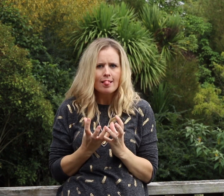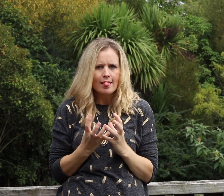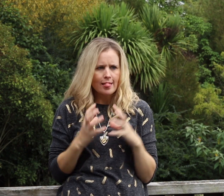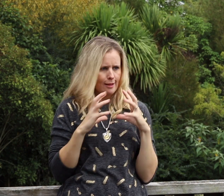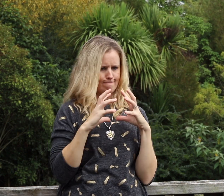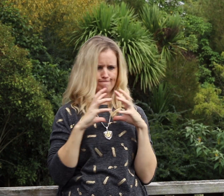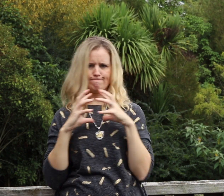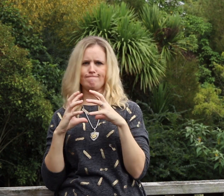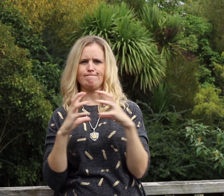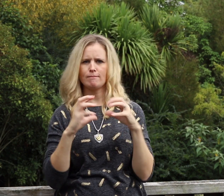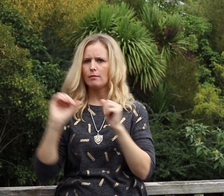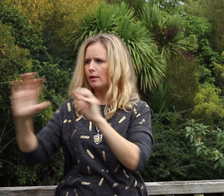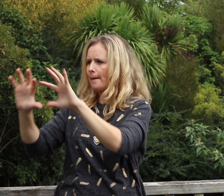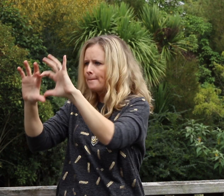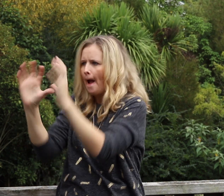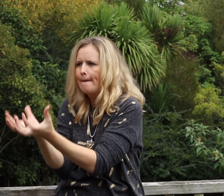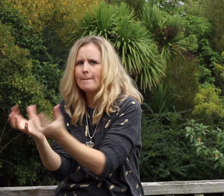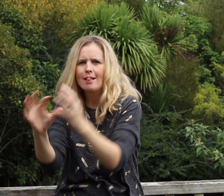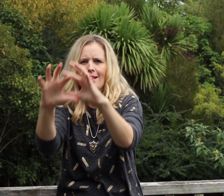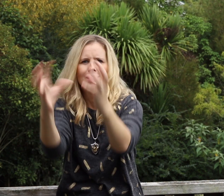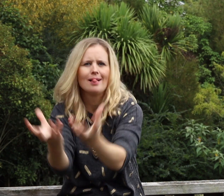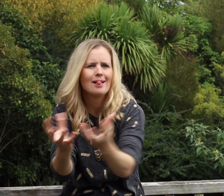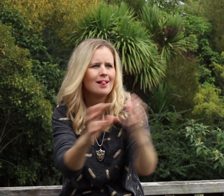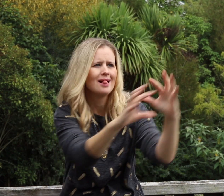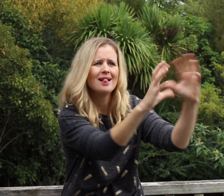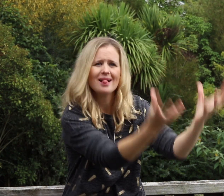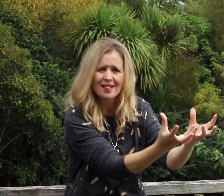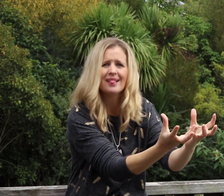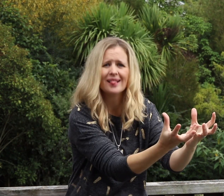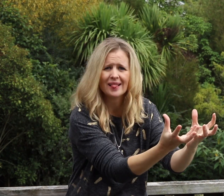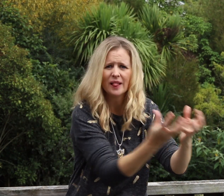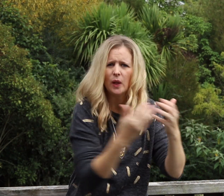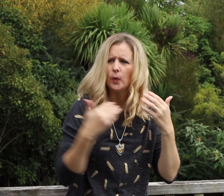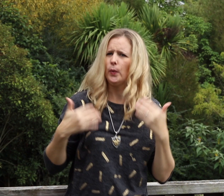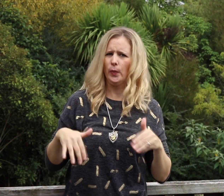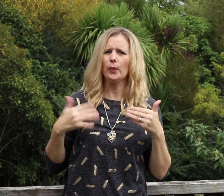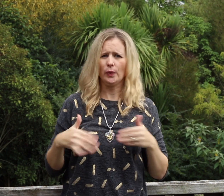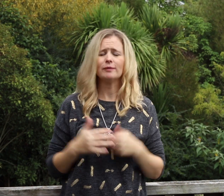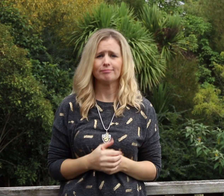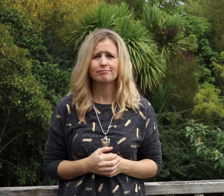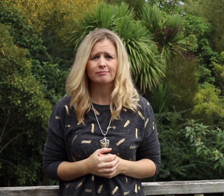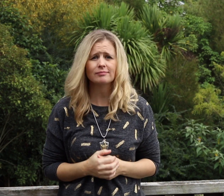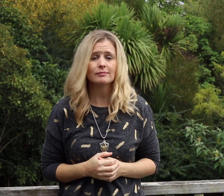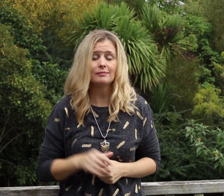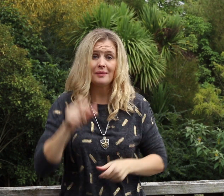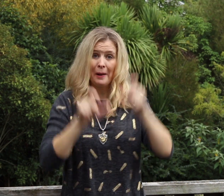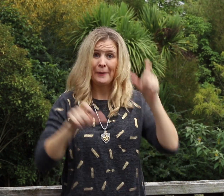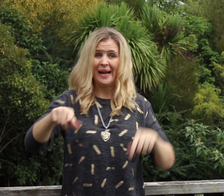when Ardern announced a jump from level two, which was rather tight,